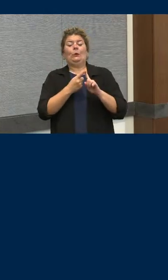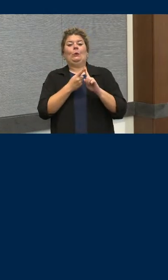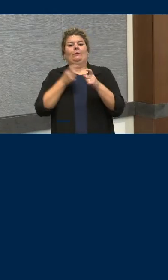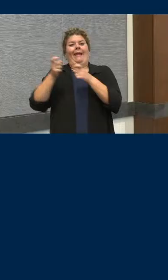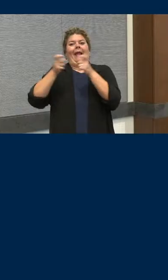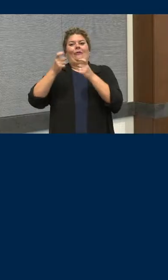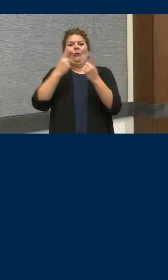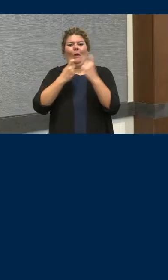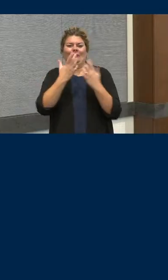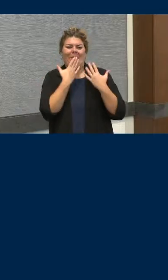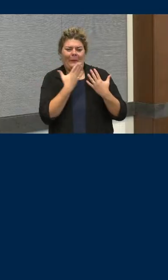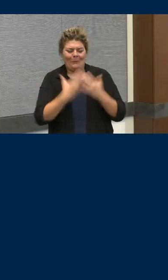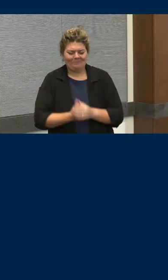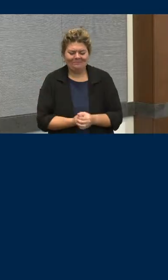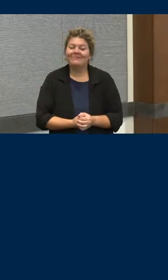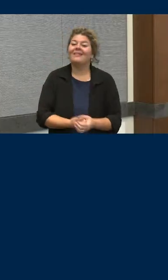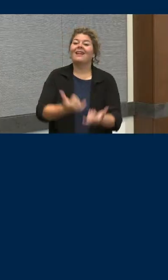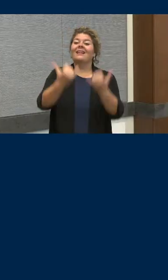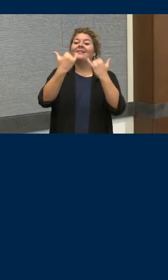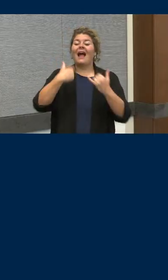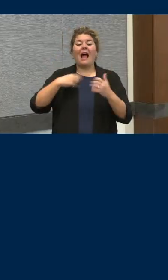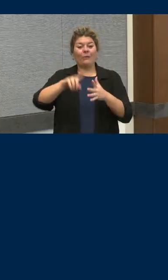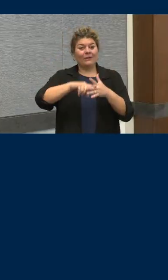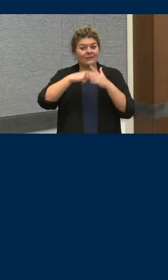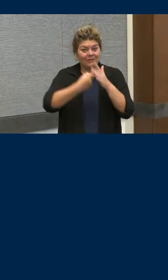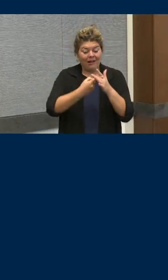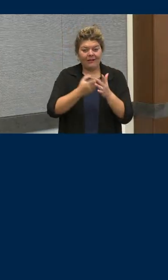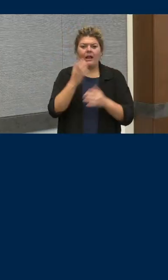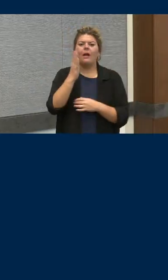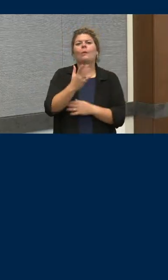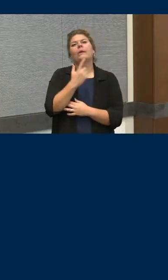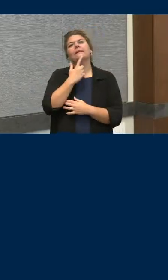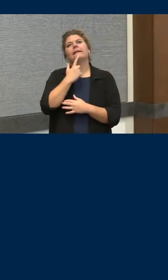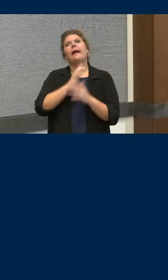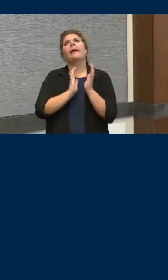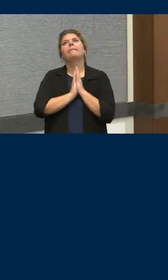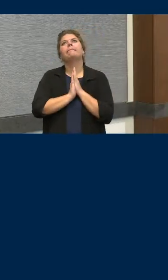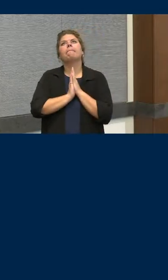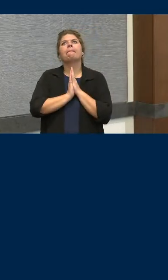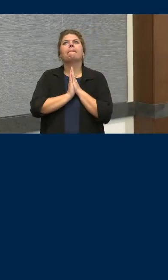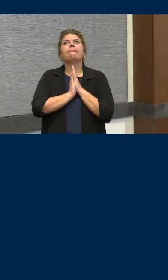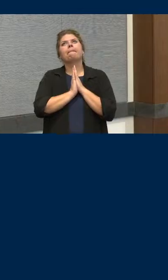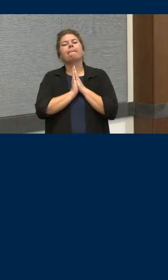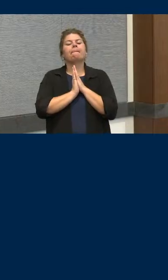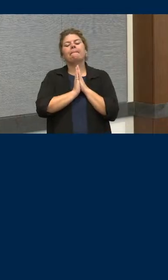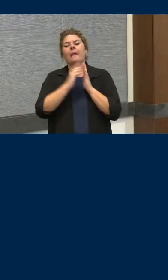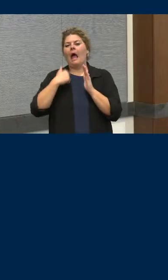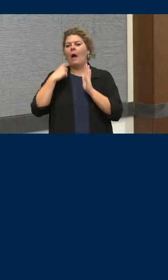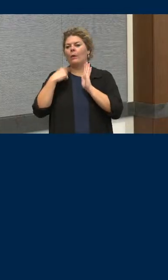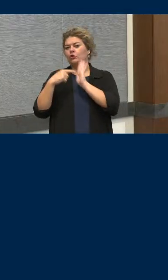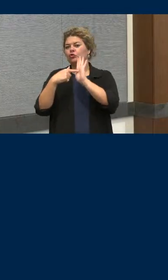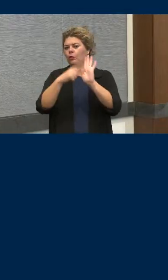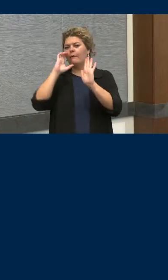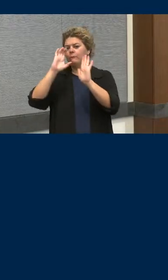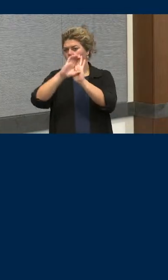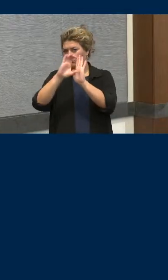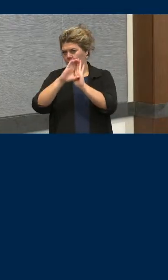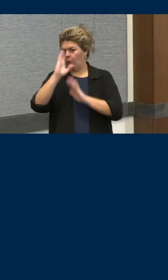start by saying that I will be